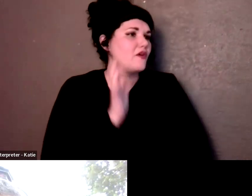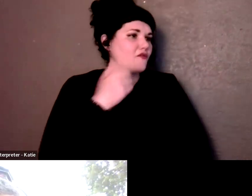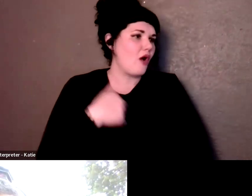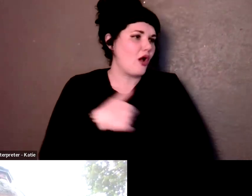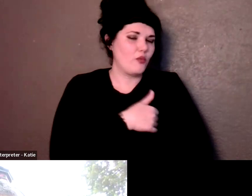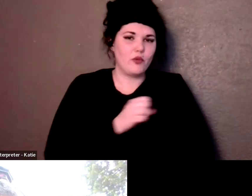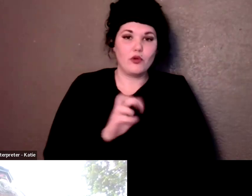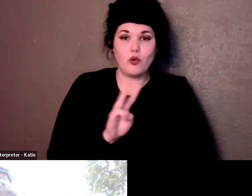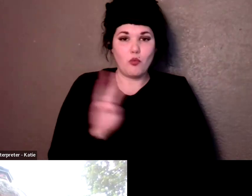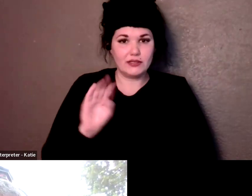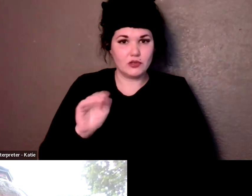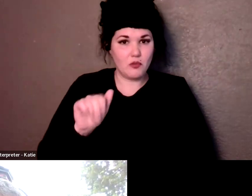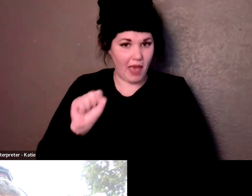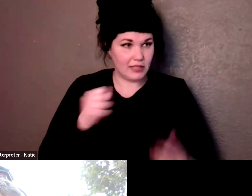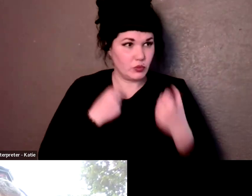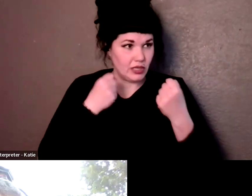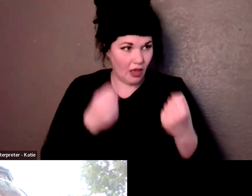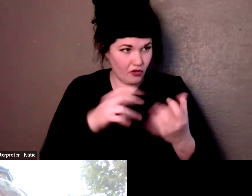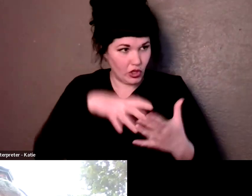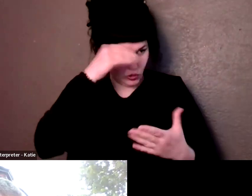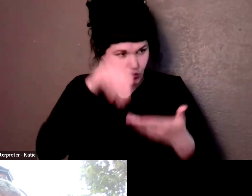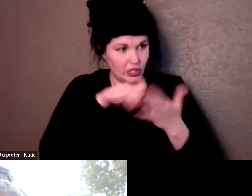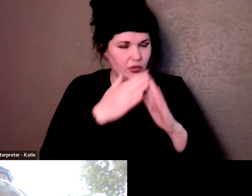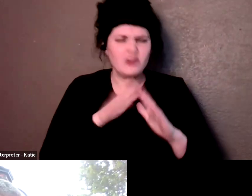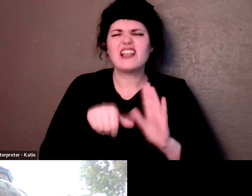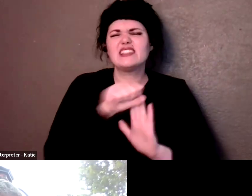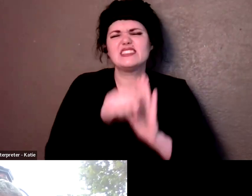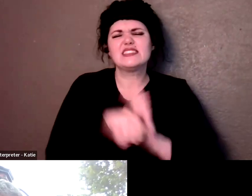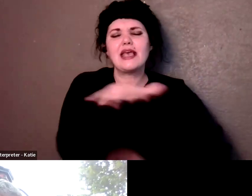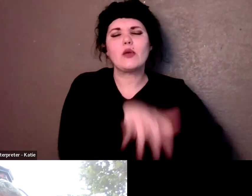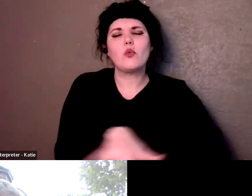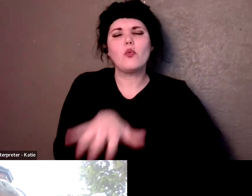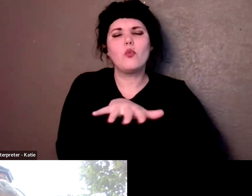recovery learning communities are a statewide contract and we had the Western Mass one and in